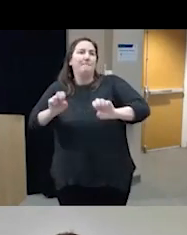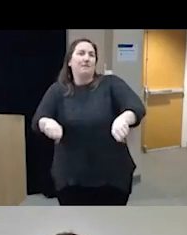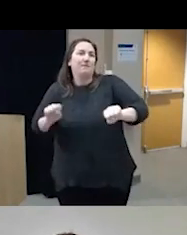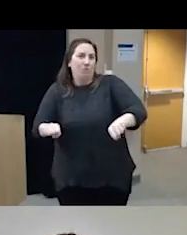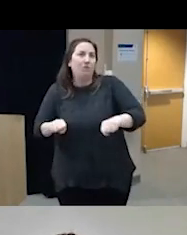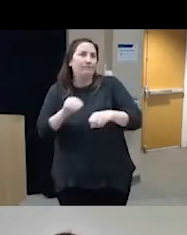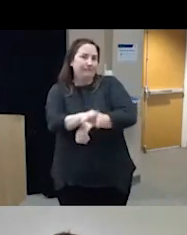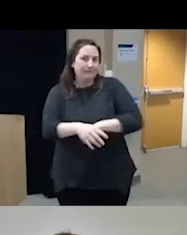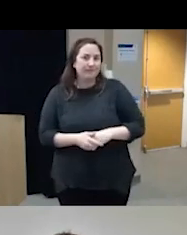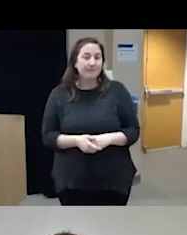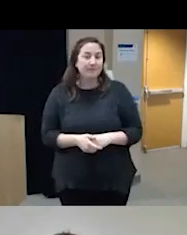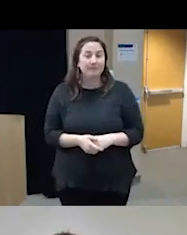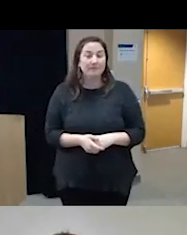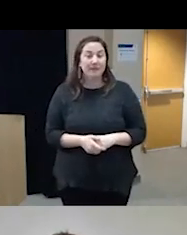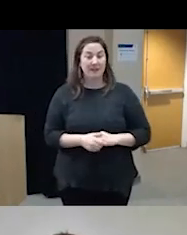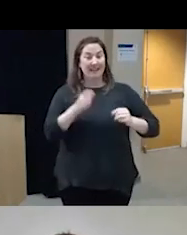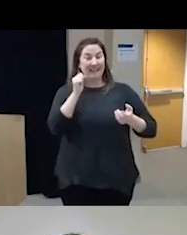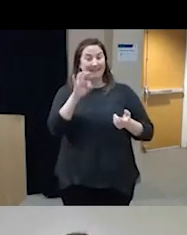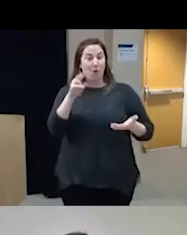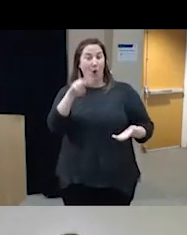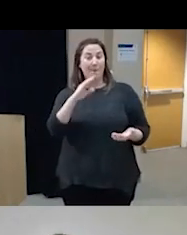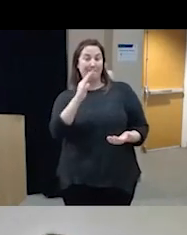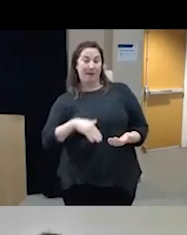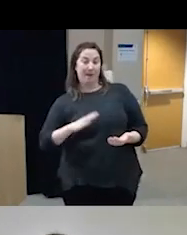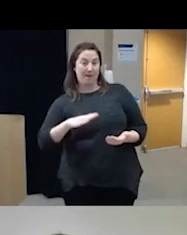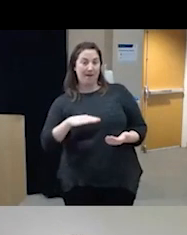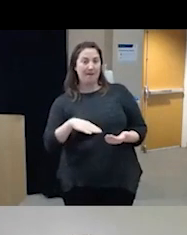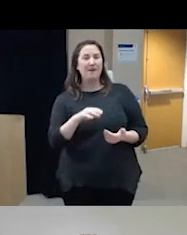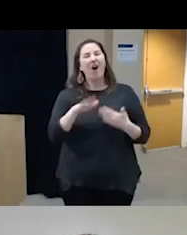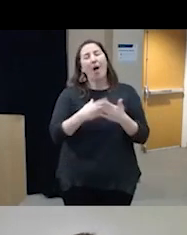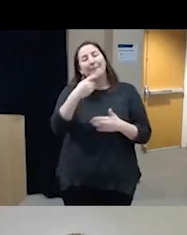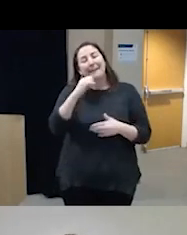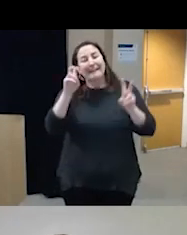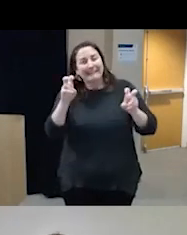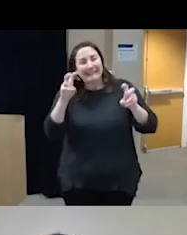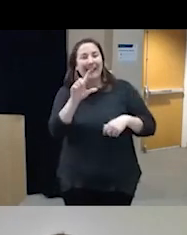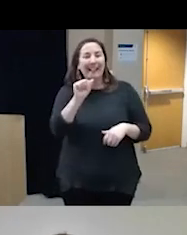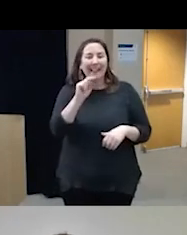the pins at the bottom or lanzapine retiremazine Clozapine